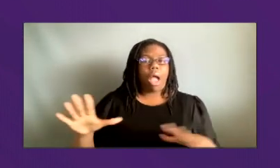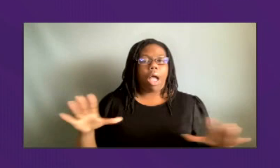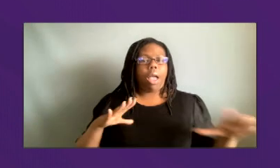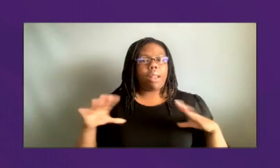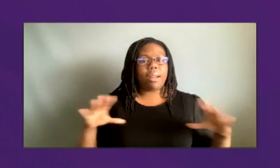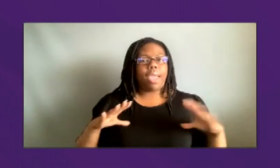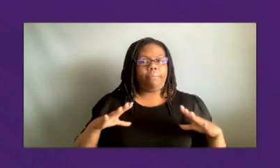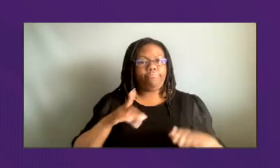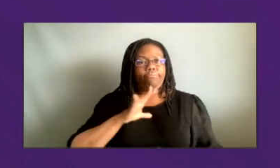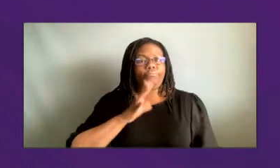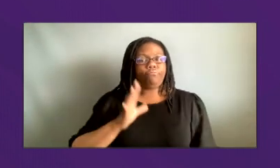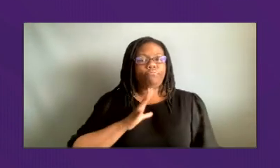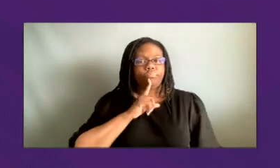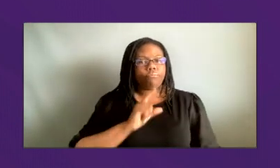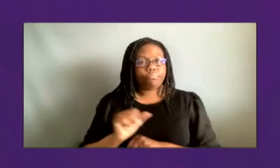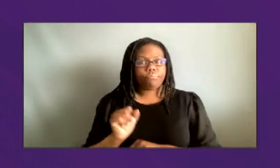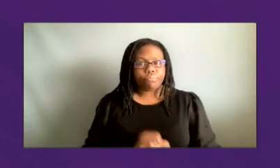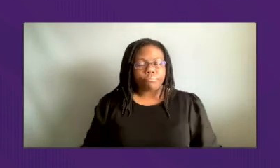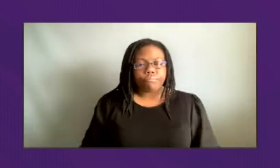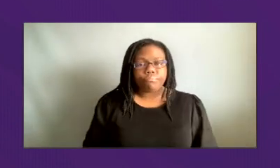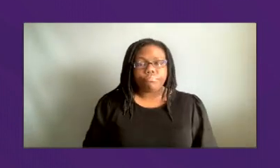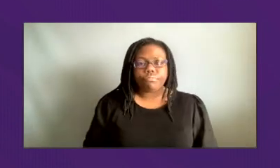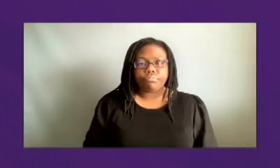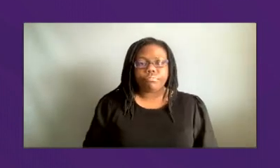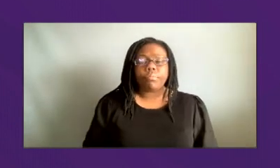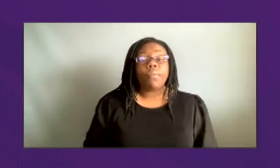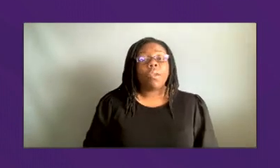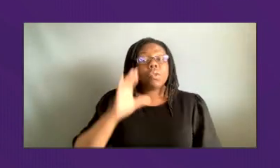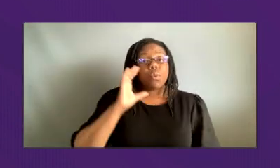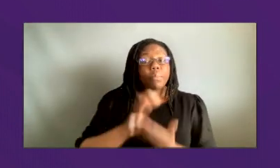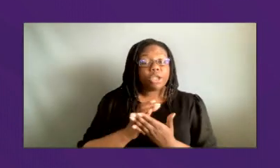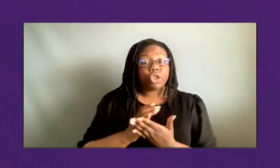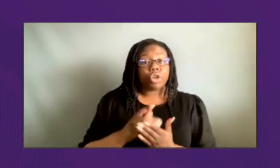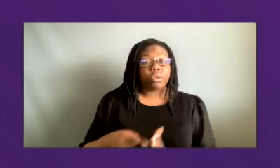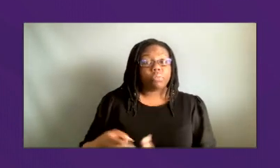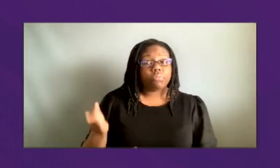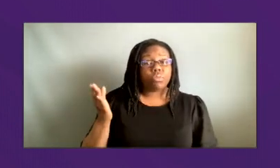we see here on the screen shows a Wampanoag leader engaged in the diplomatic meeting with